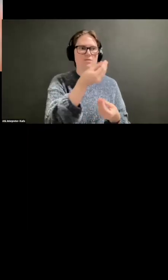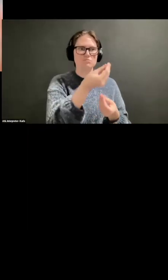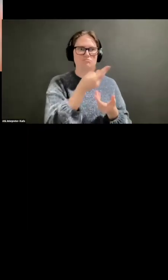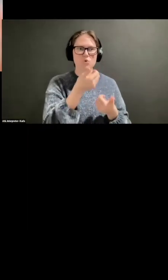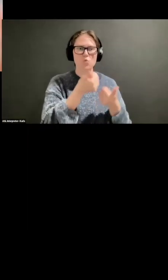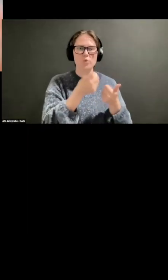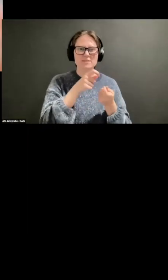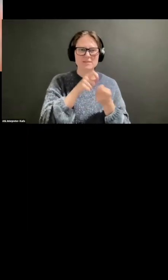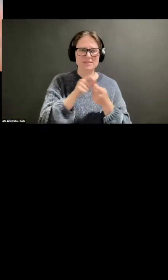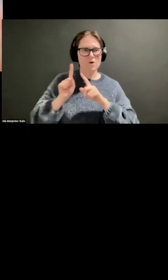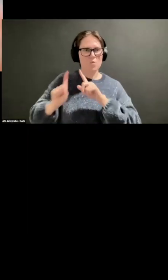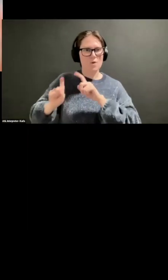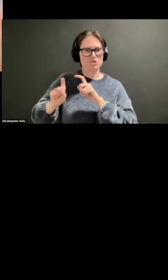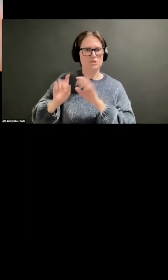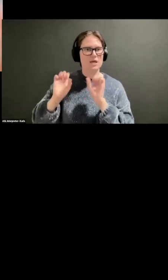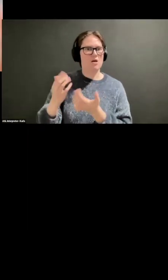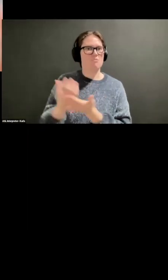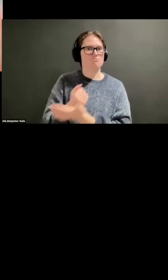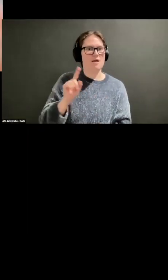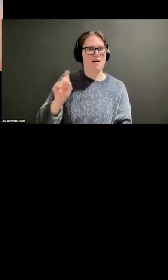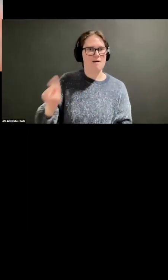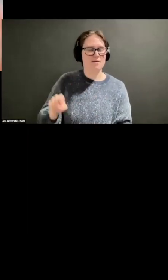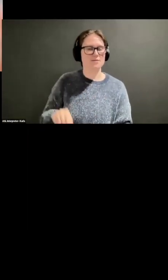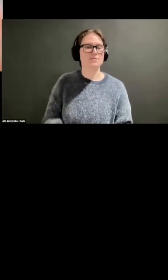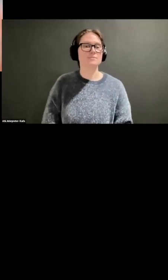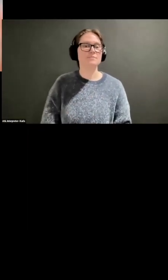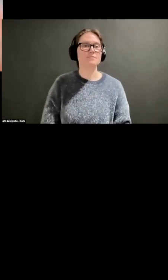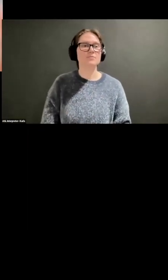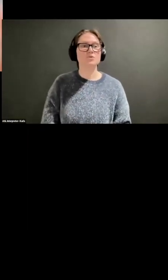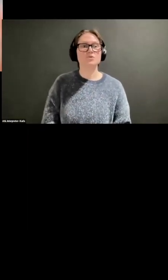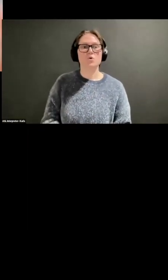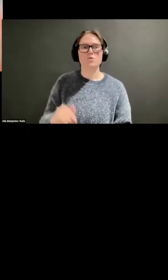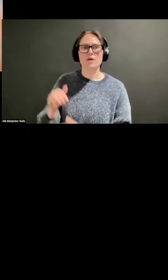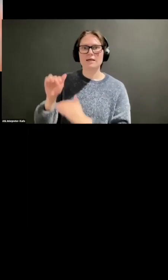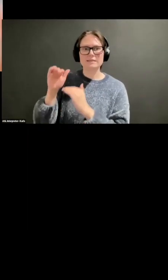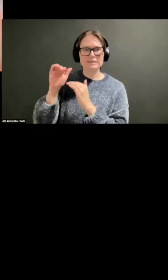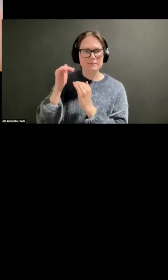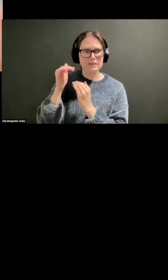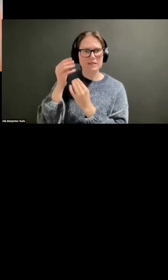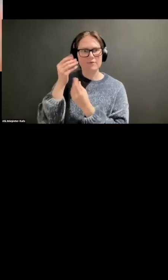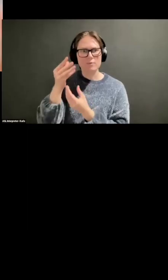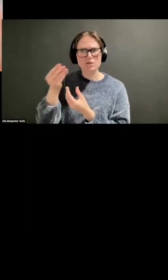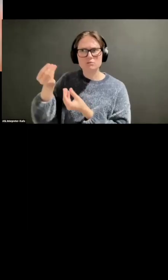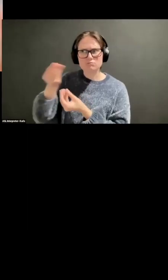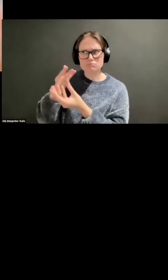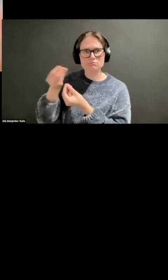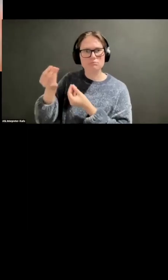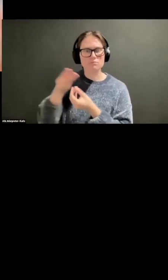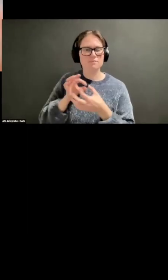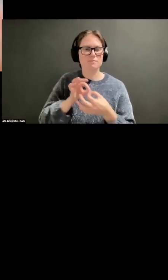so the information, the limited information that I was getting about the babies that needed um temporary